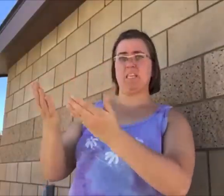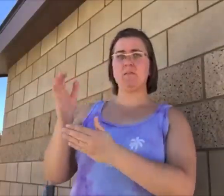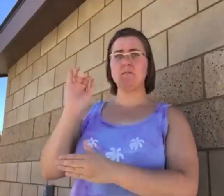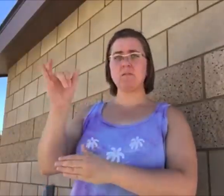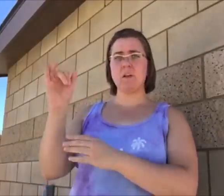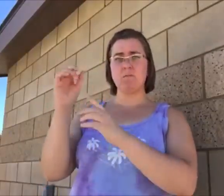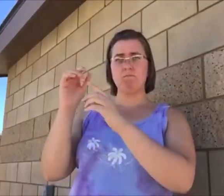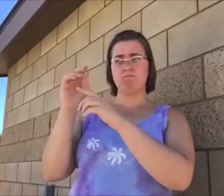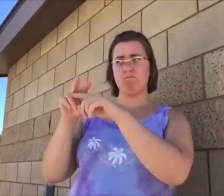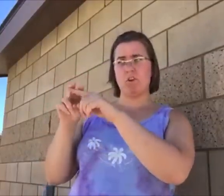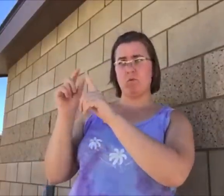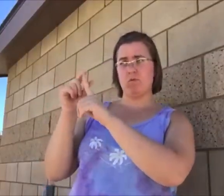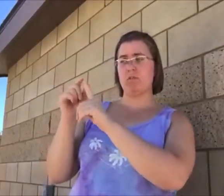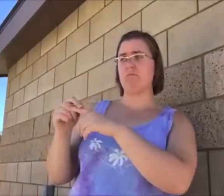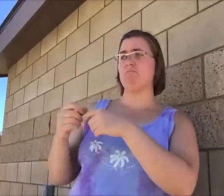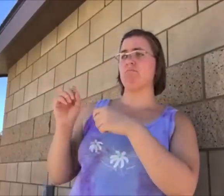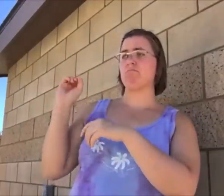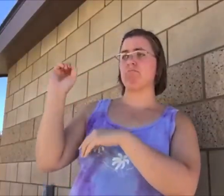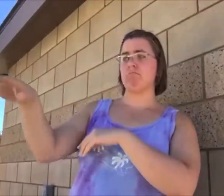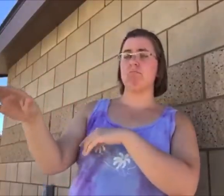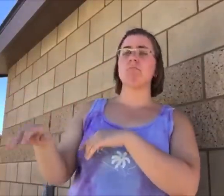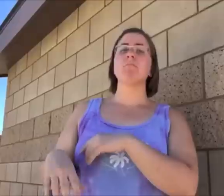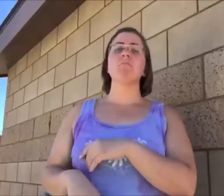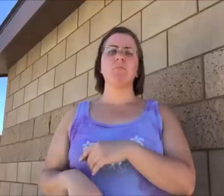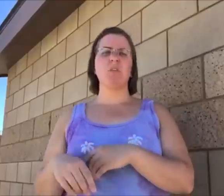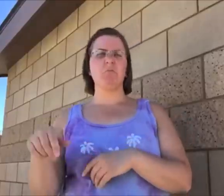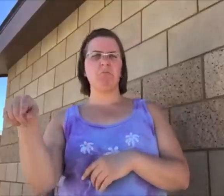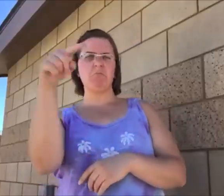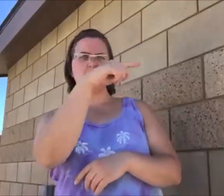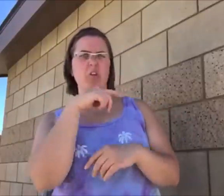producing particular STEM concepts in sign